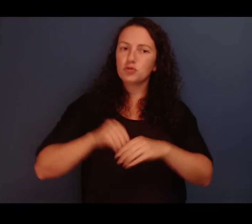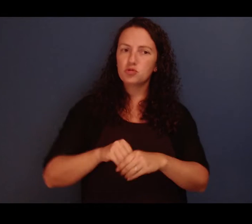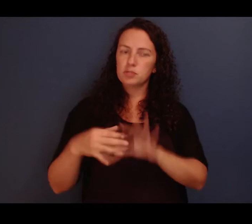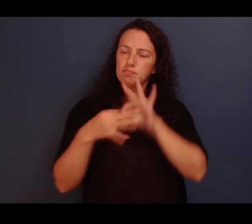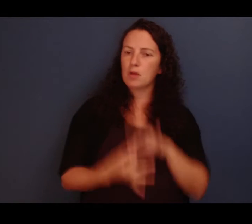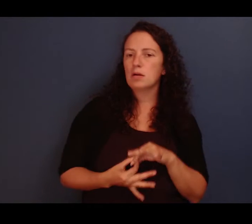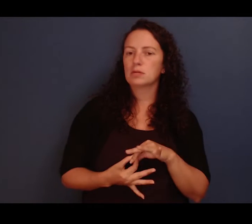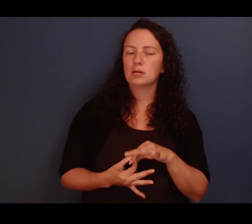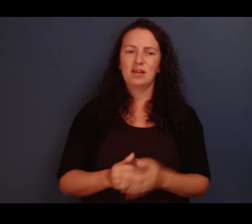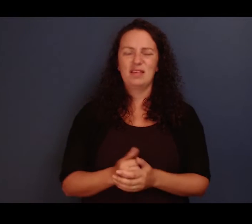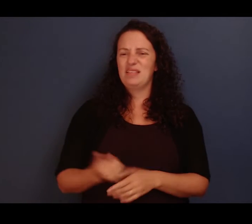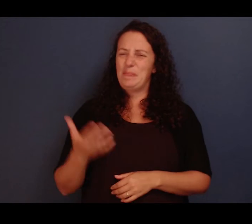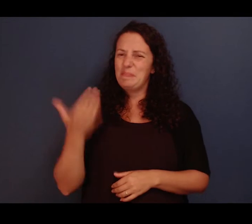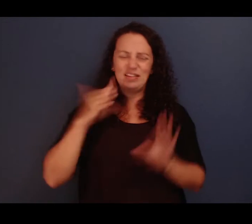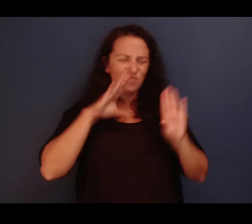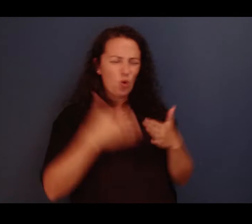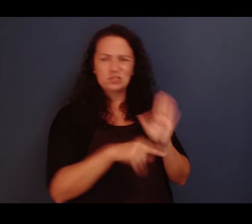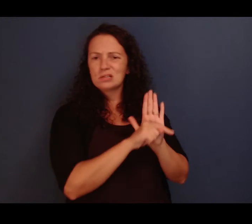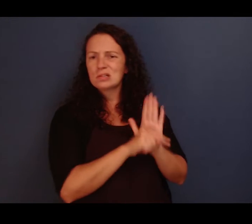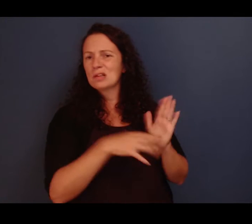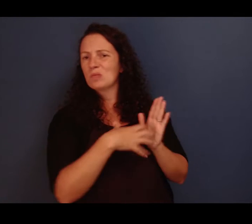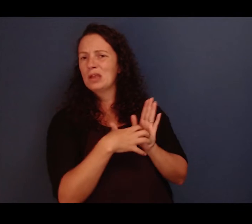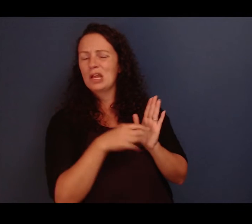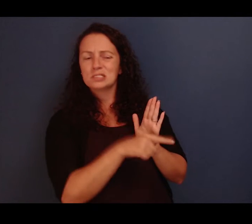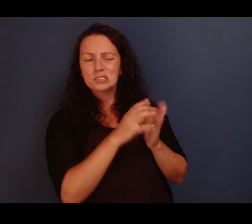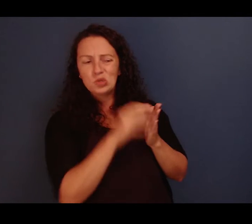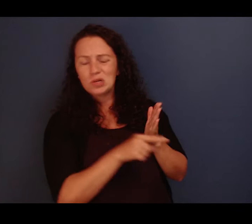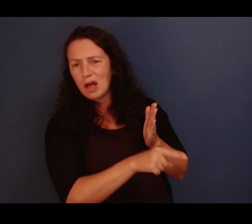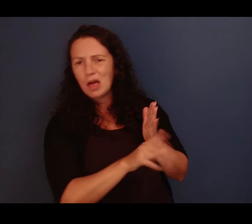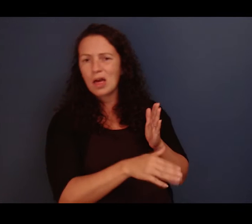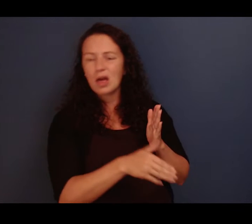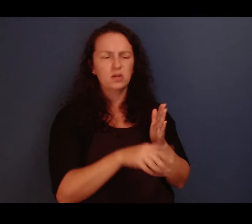We needed to jettison a deficit model of our students and flip the script to take a long